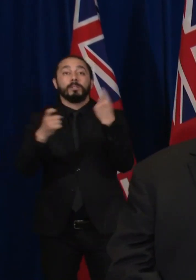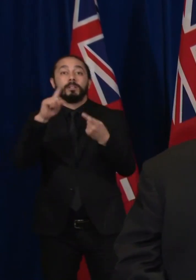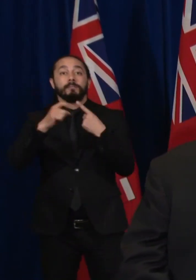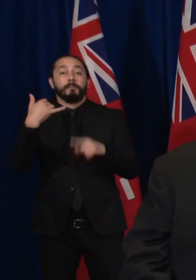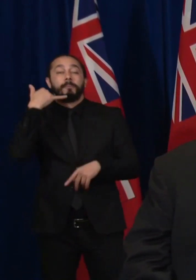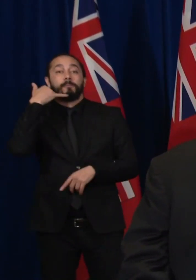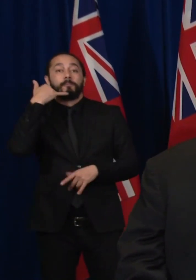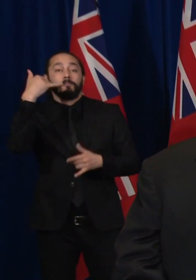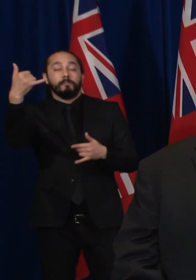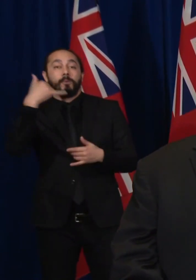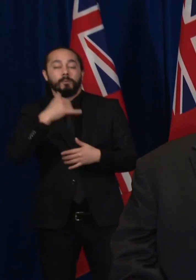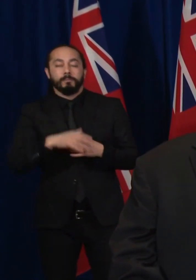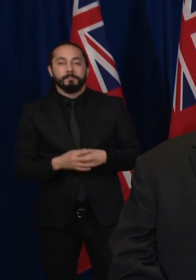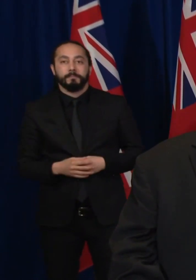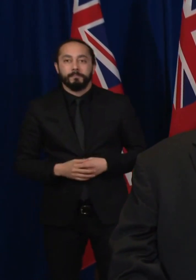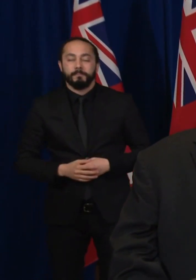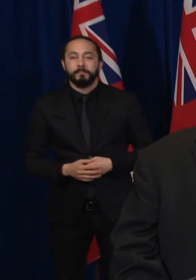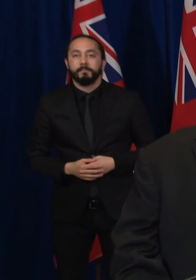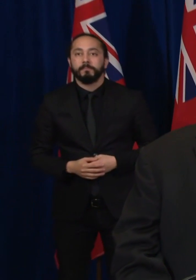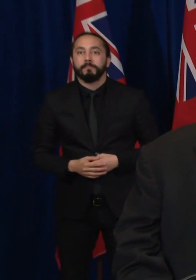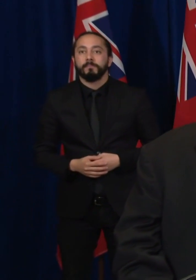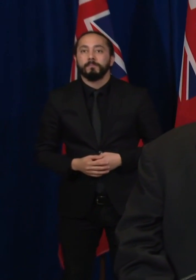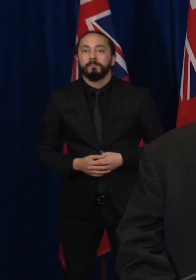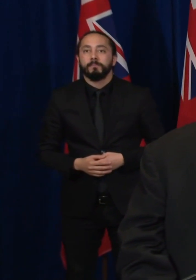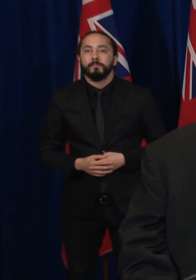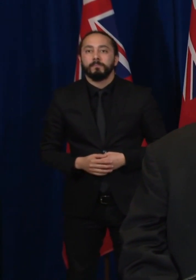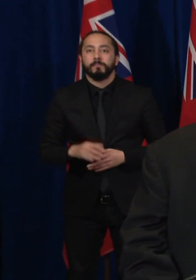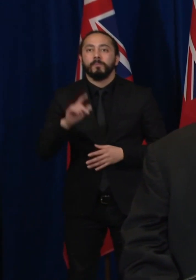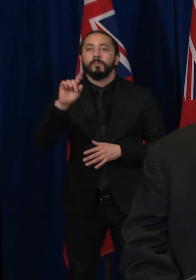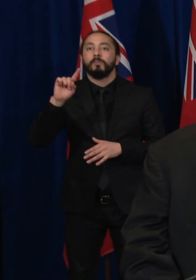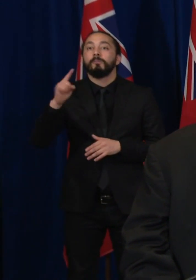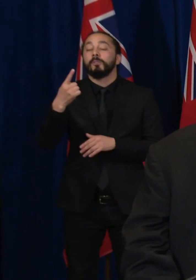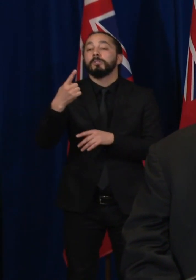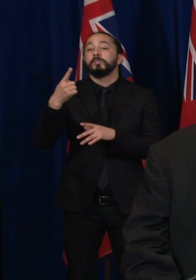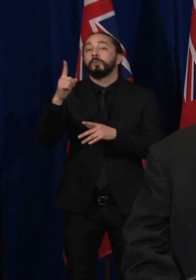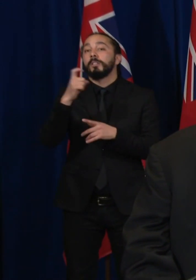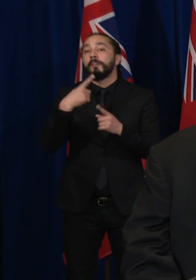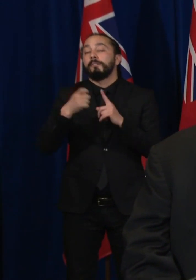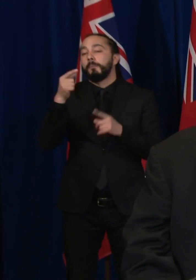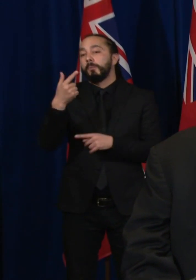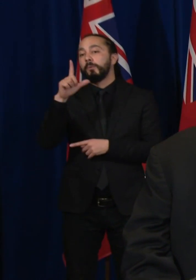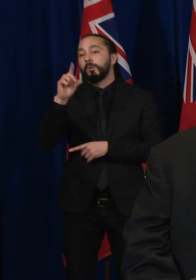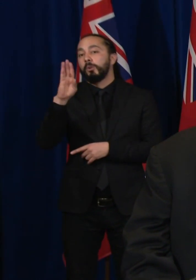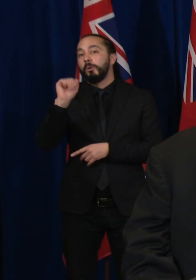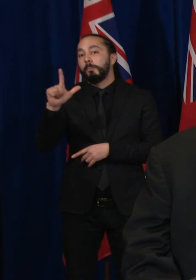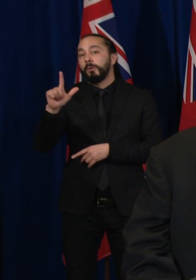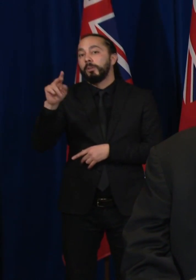phone line. that the nation might live. First question. Travis of global News. Good This we may, in all propriety do. afternoon.